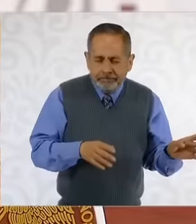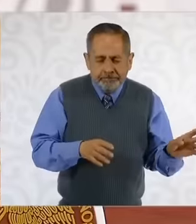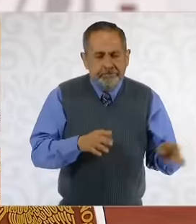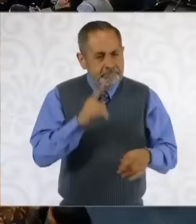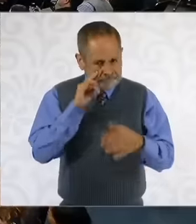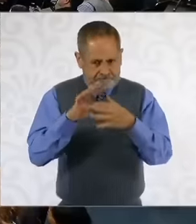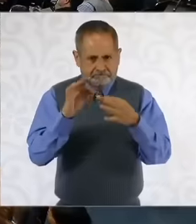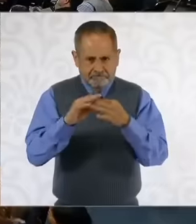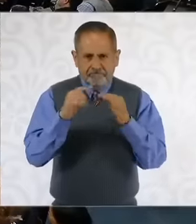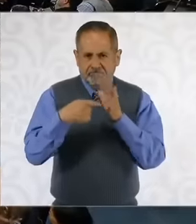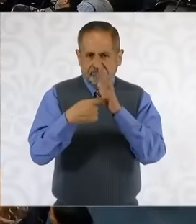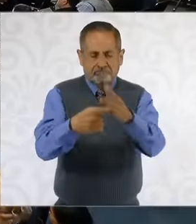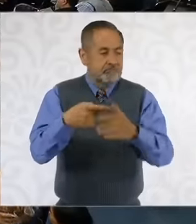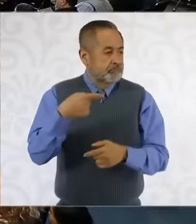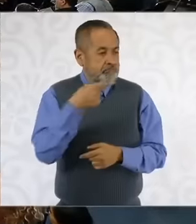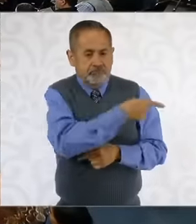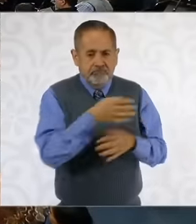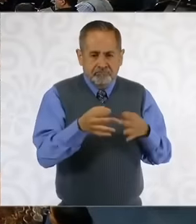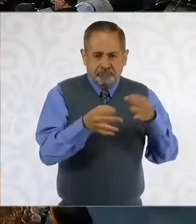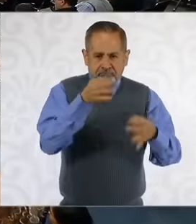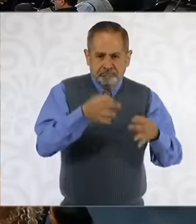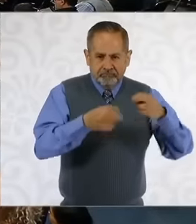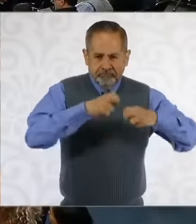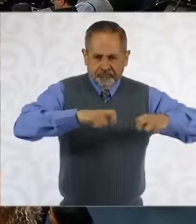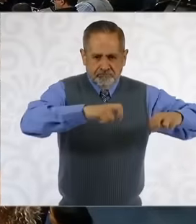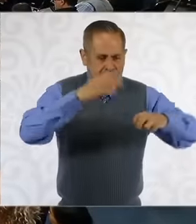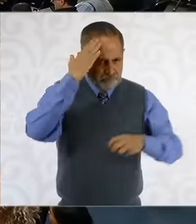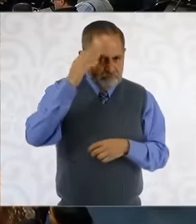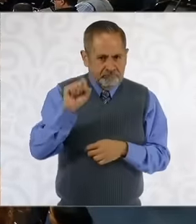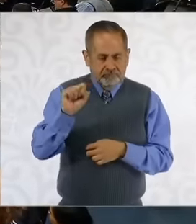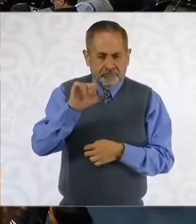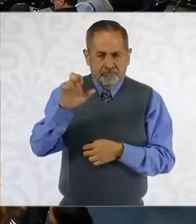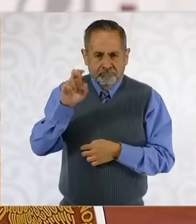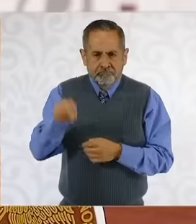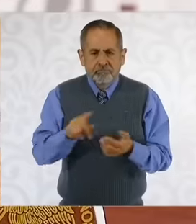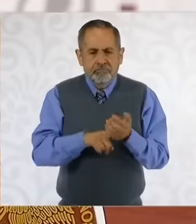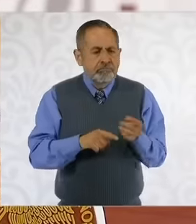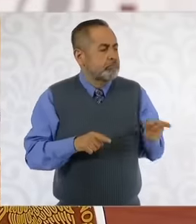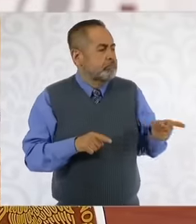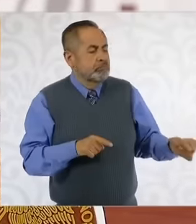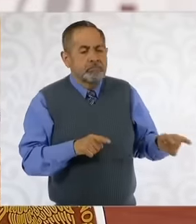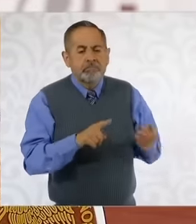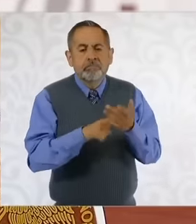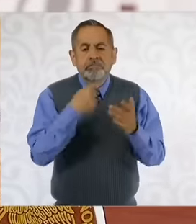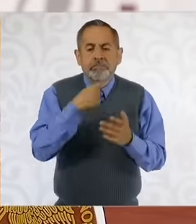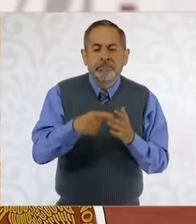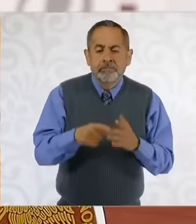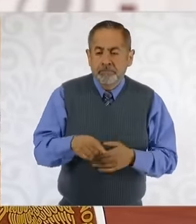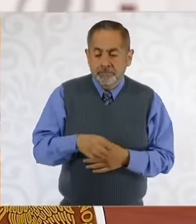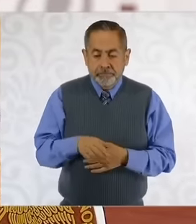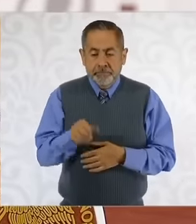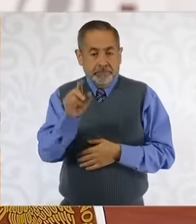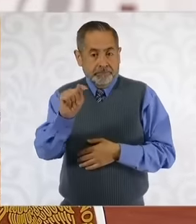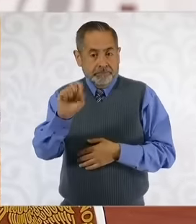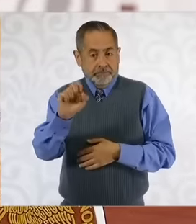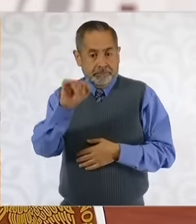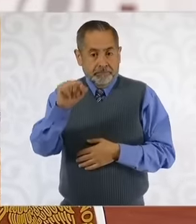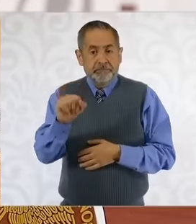by the ministers of the majority of the court, the contradiction of thesis 105 2021 of the second